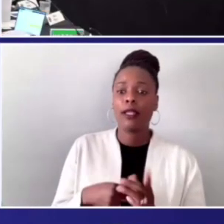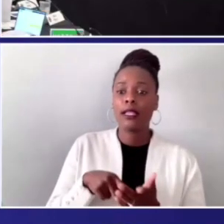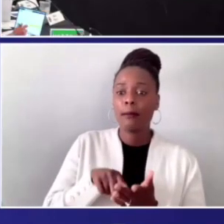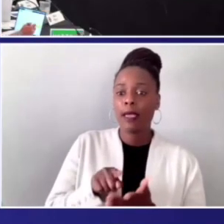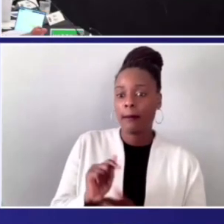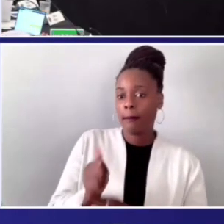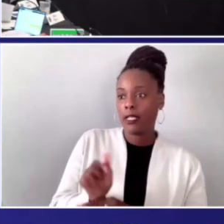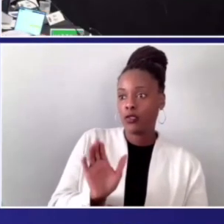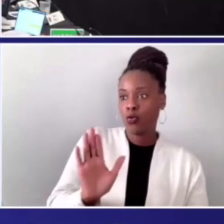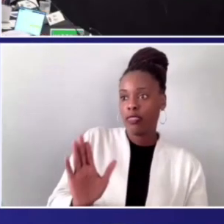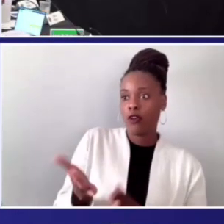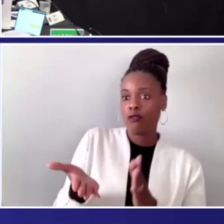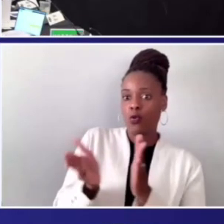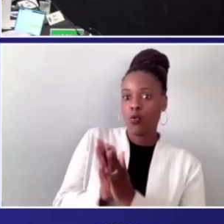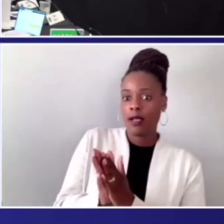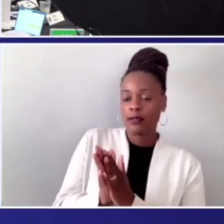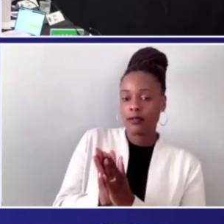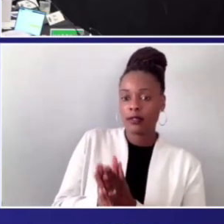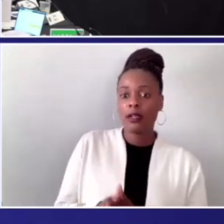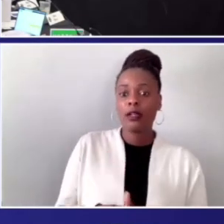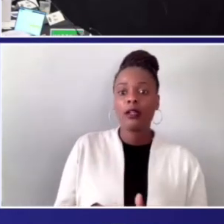and the remainder of that paragraph stays